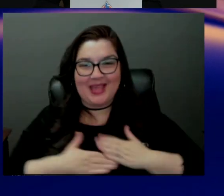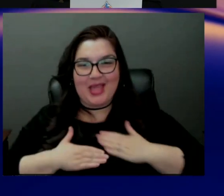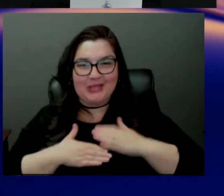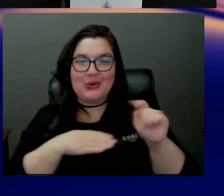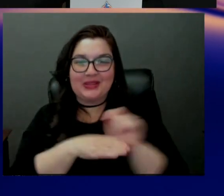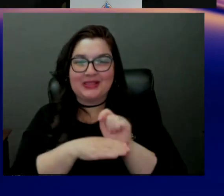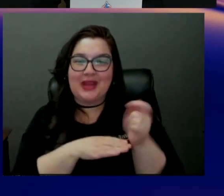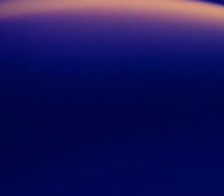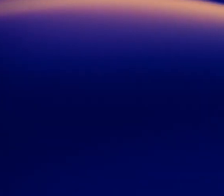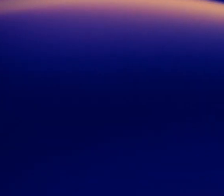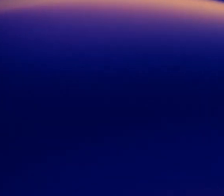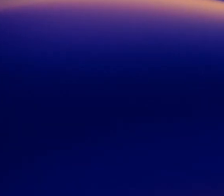Thank you everyone.